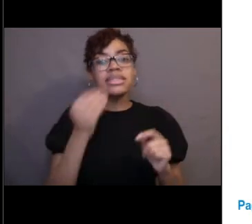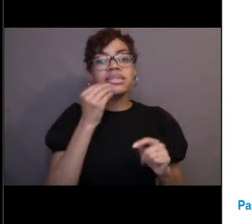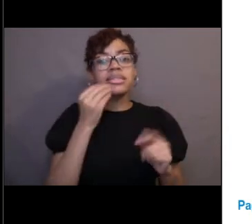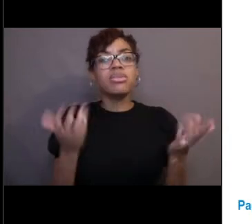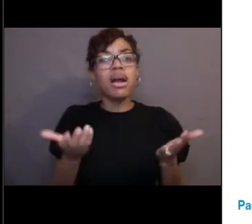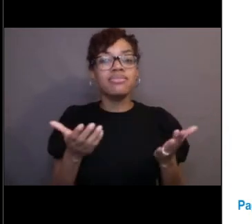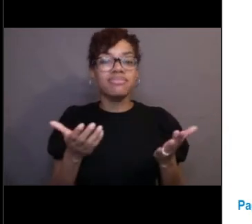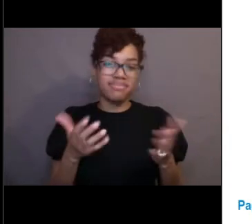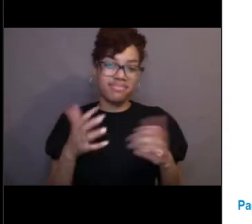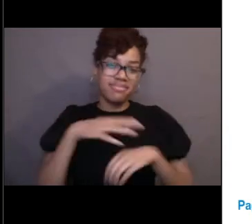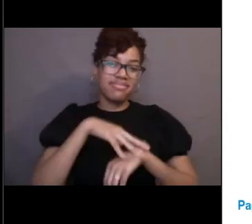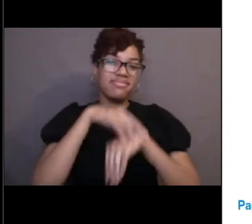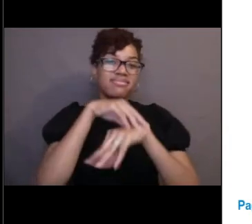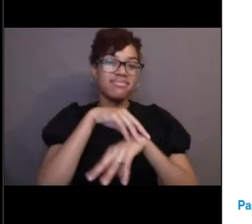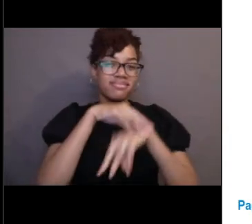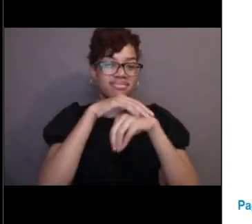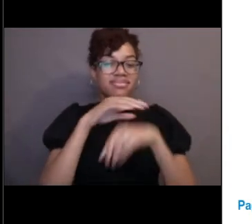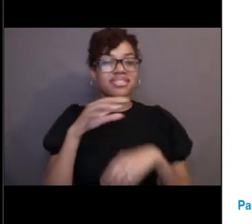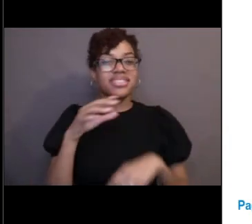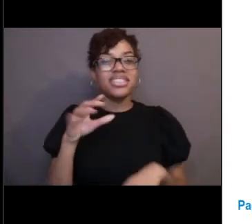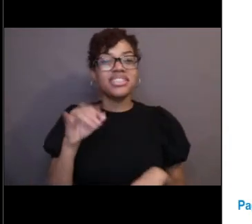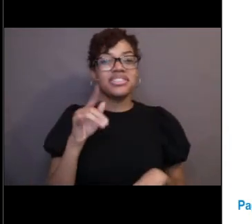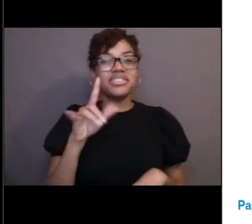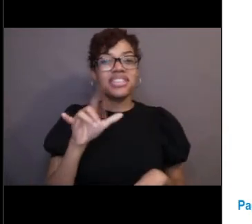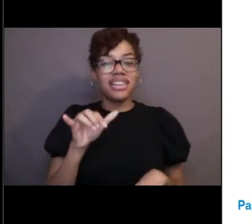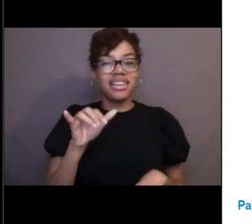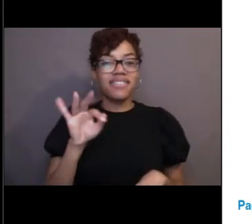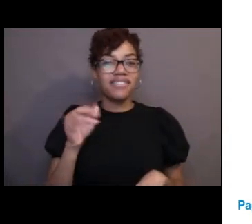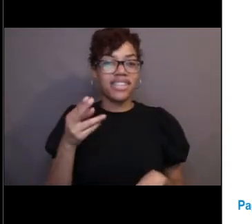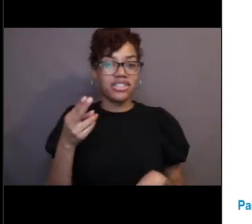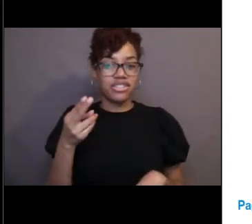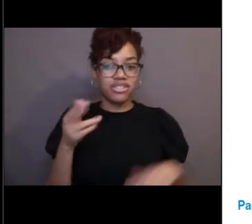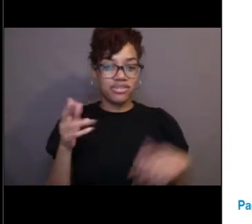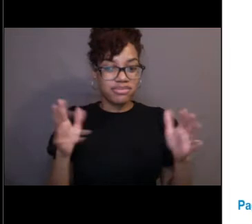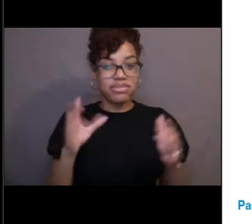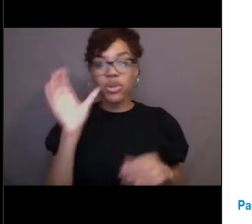As adults, they basically are just looking throughout the world's oceans for jellyfish.